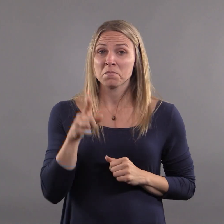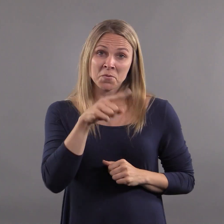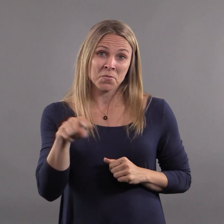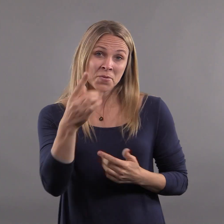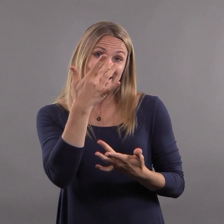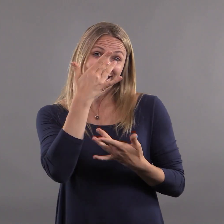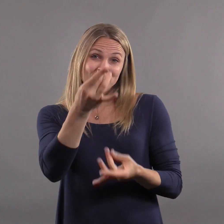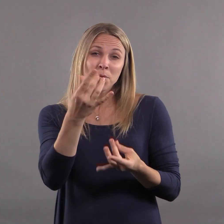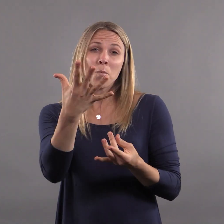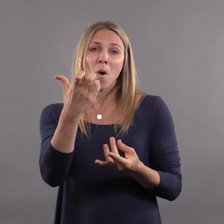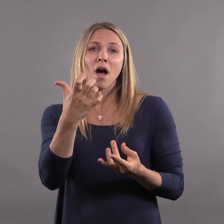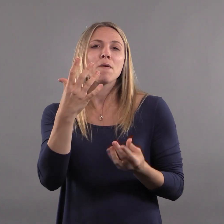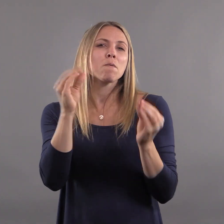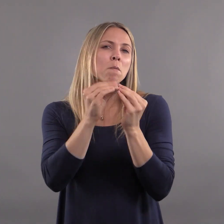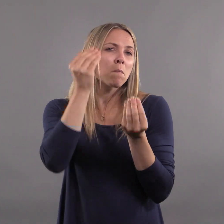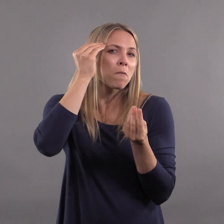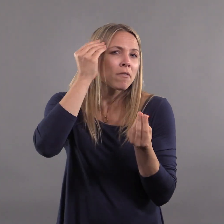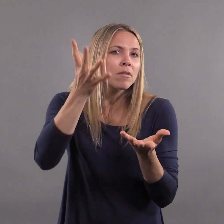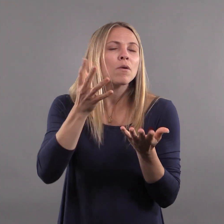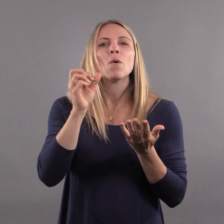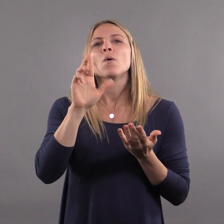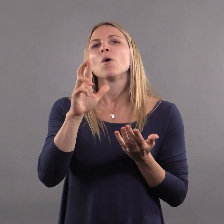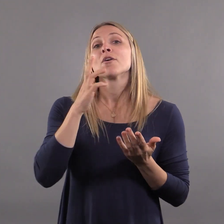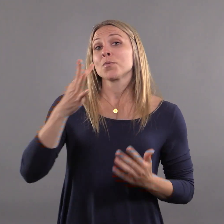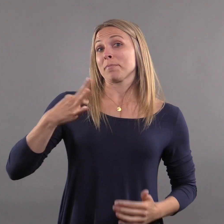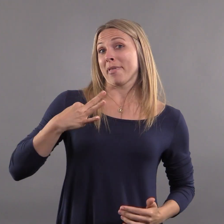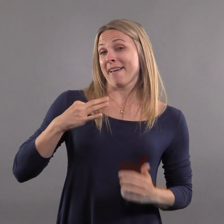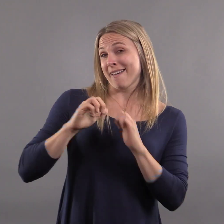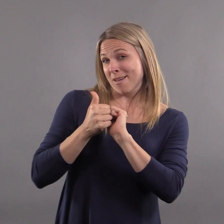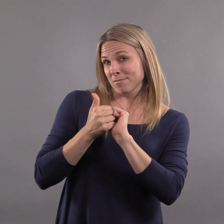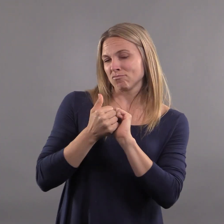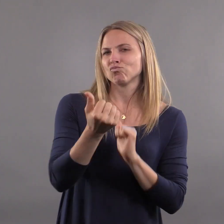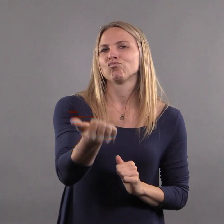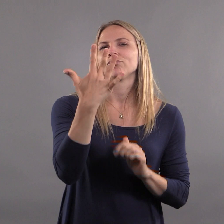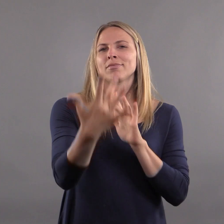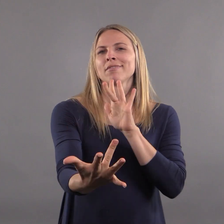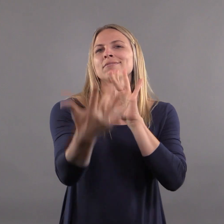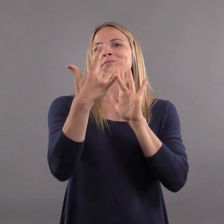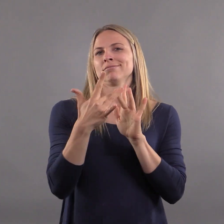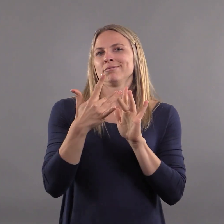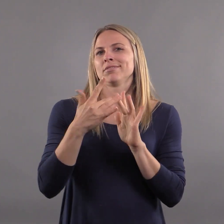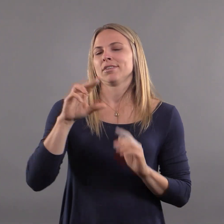To get more information about this position or submit your application, please send your resume to